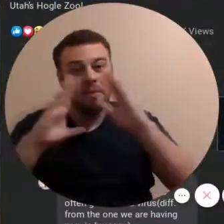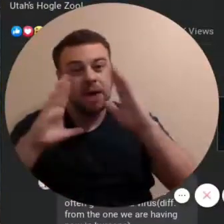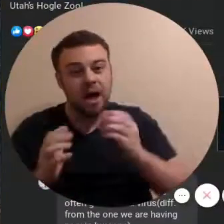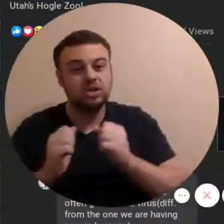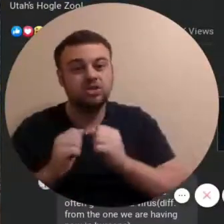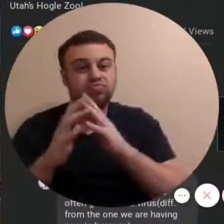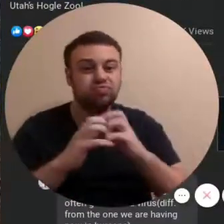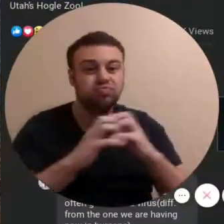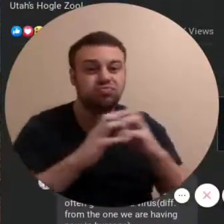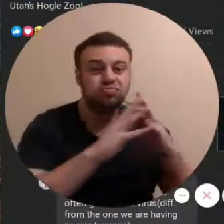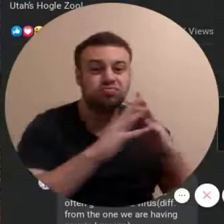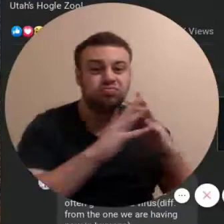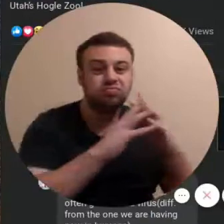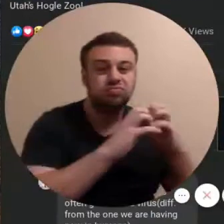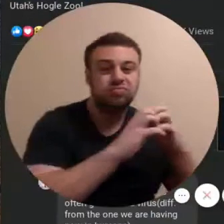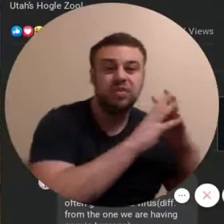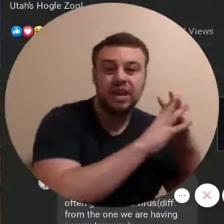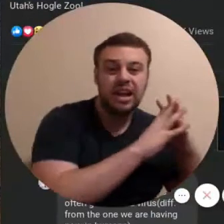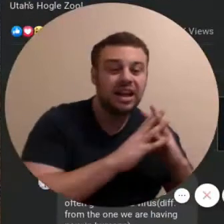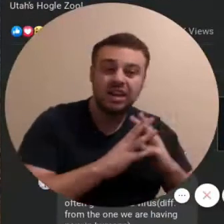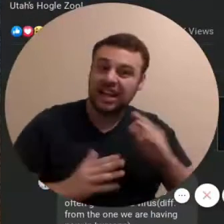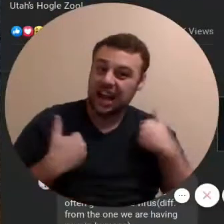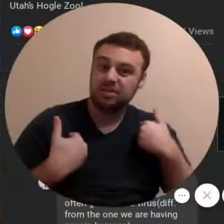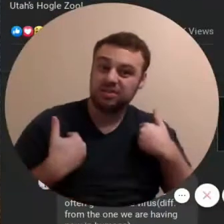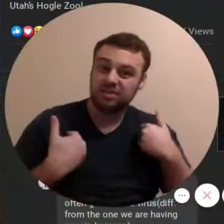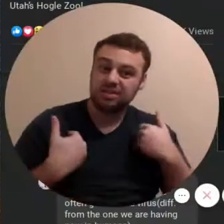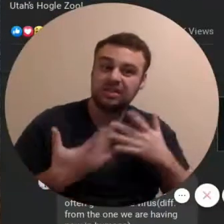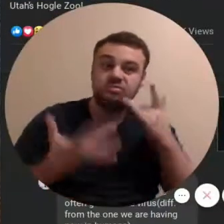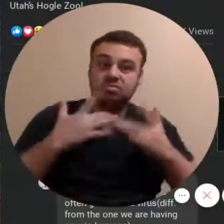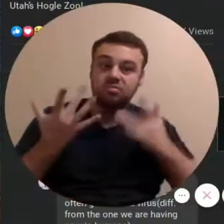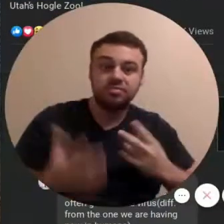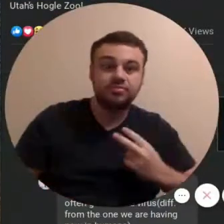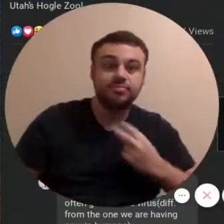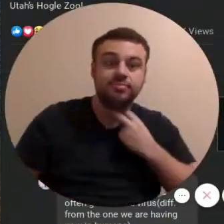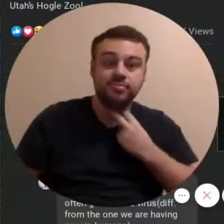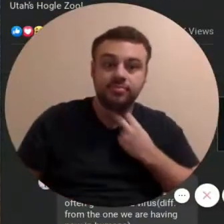hear it every year folks. Right on the news- black bears and campgrounds, and